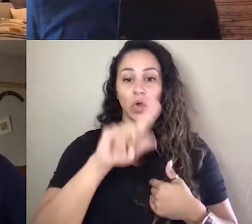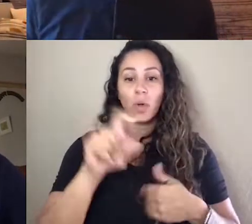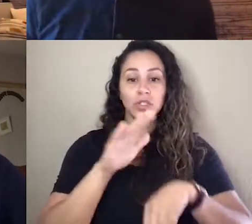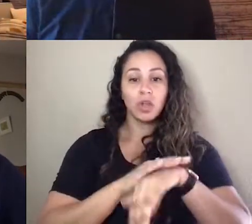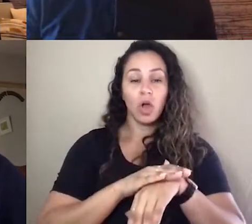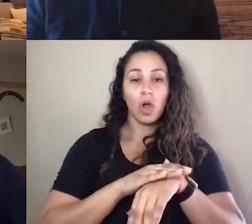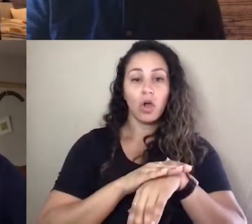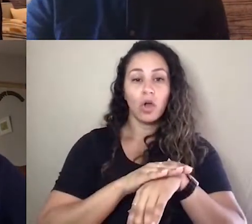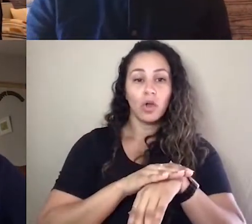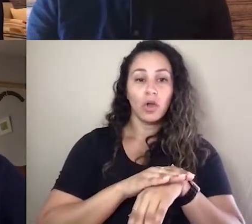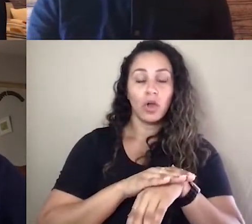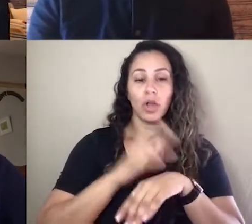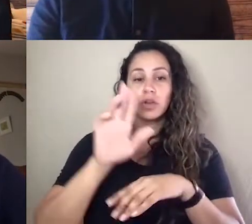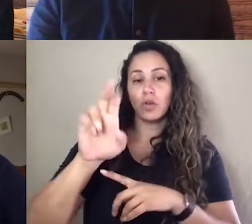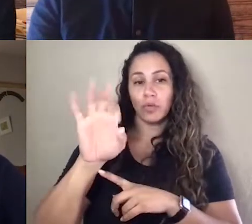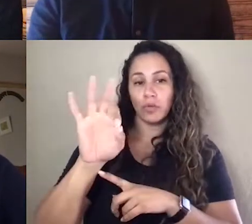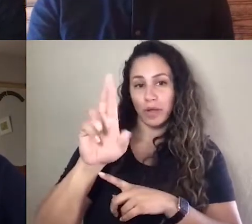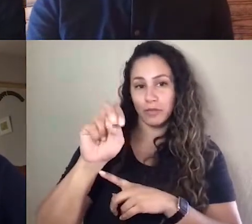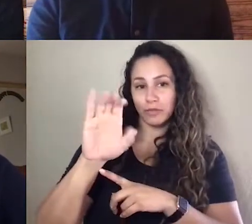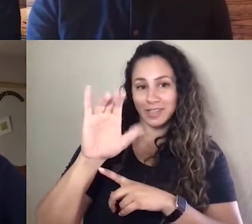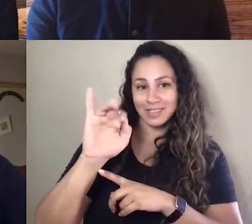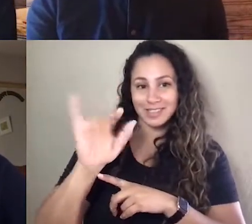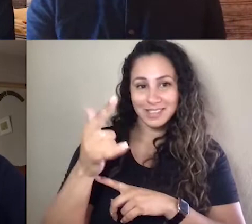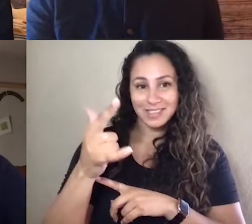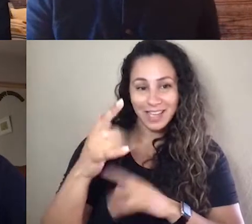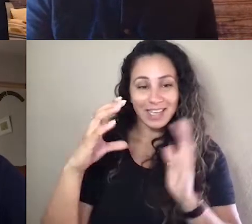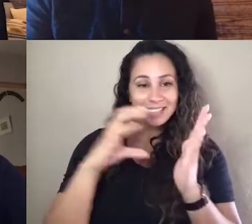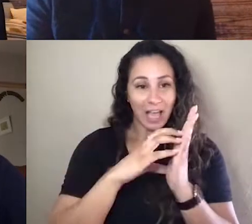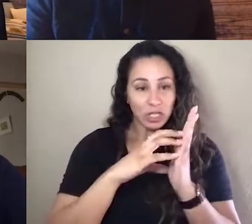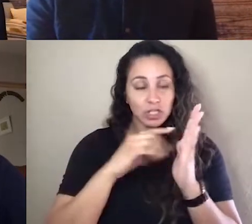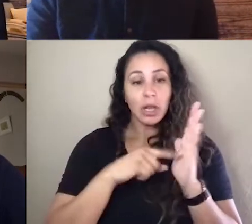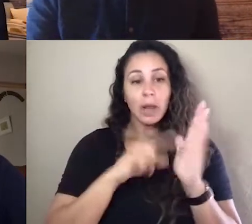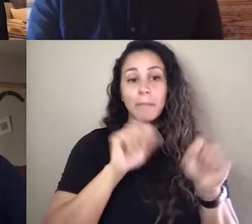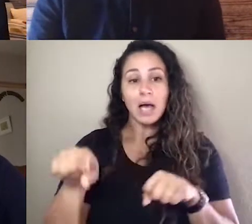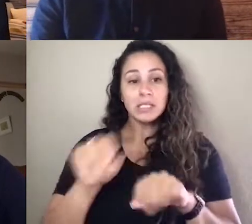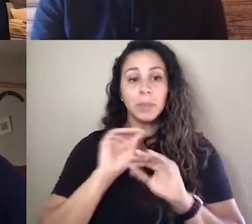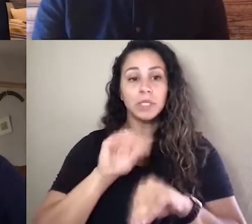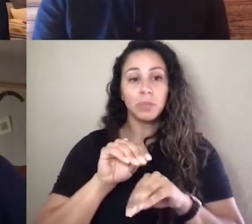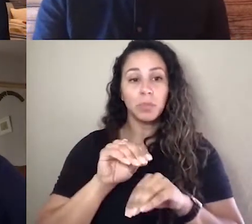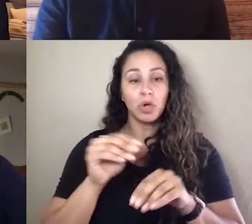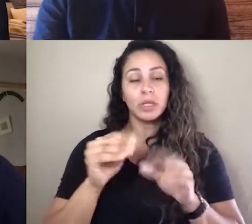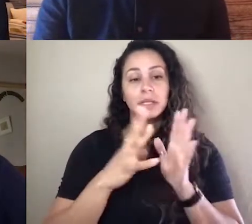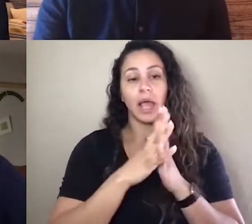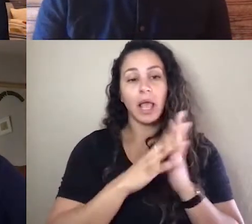IS IT POSSIBLE TO PUT A COPY OR TO COPY A REFERENCE TO